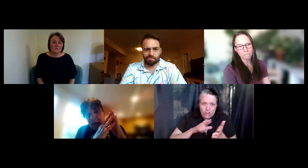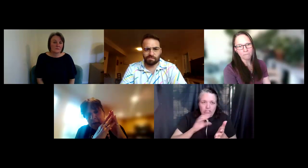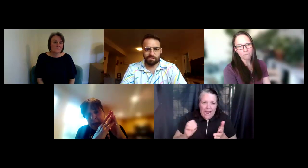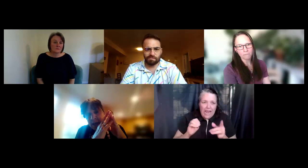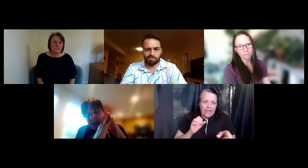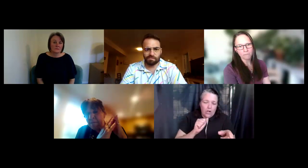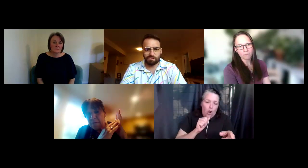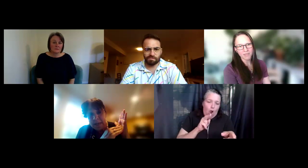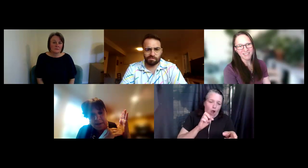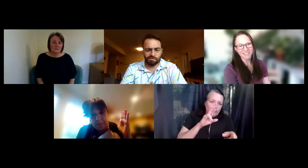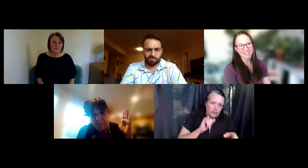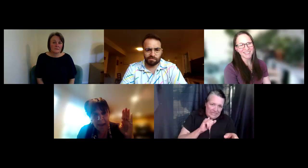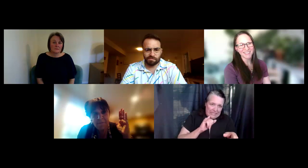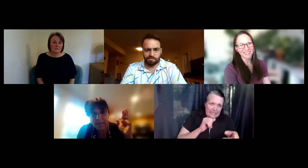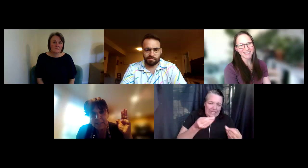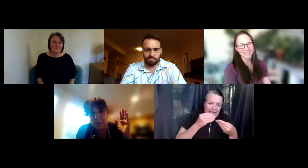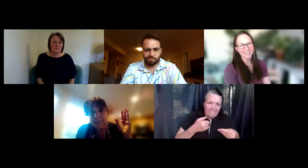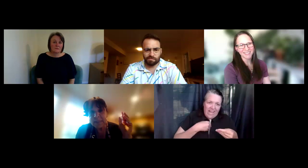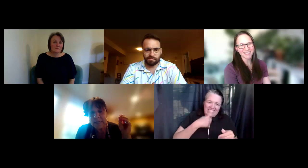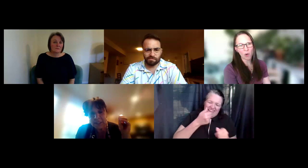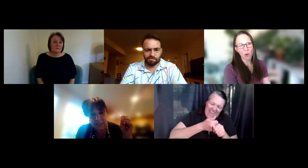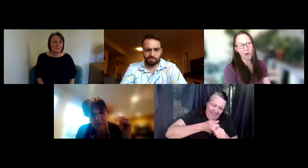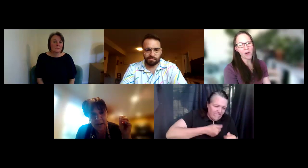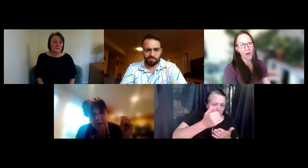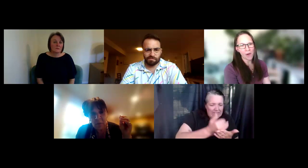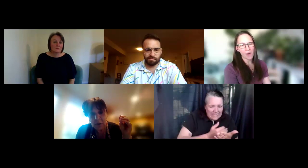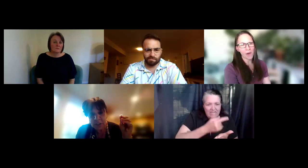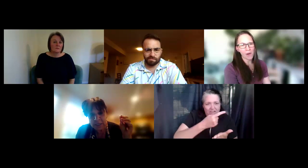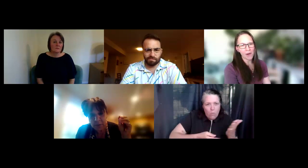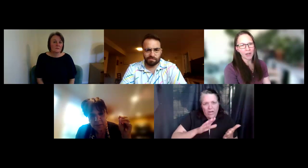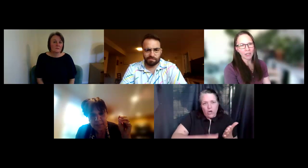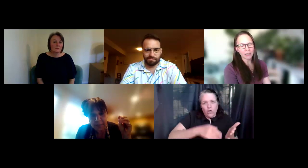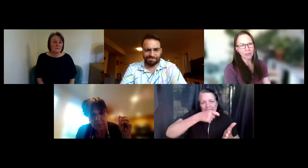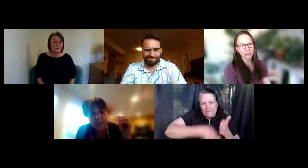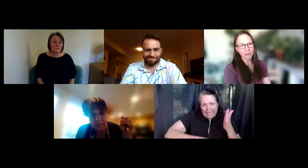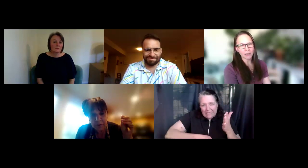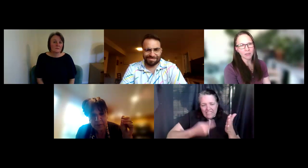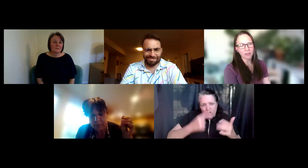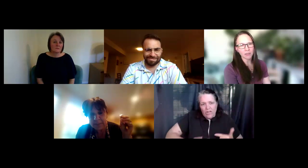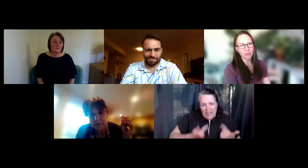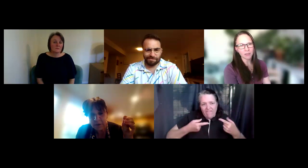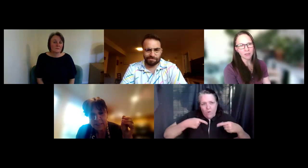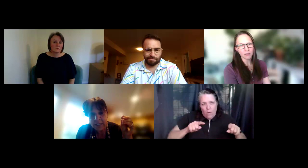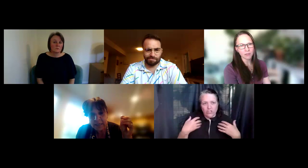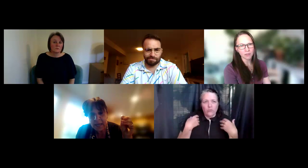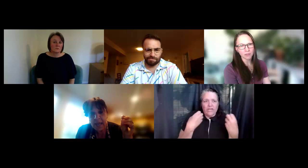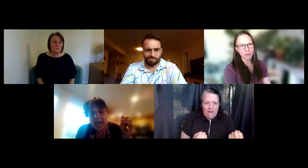out every expense that she would have while she would be recovering from this donation.